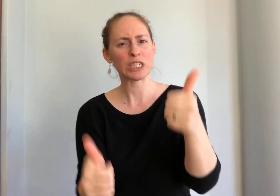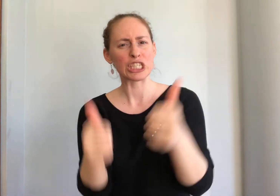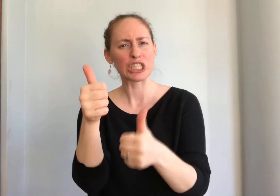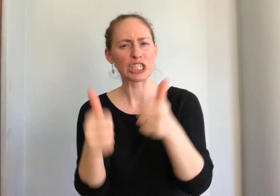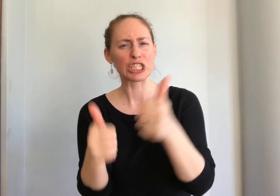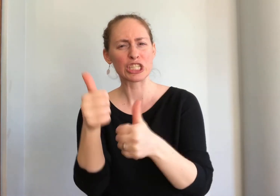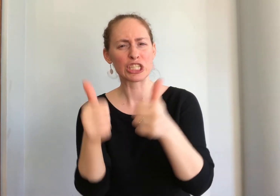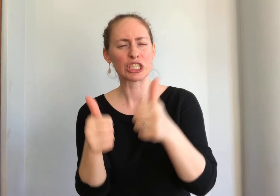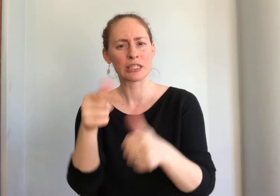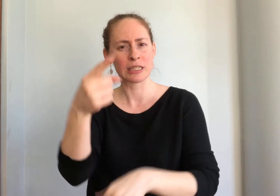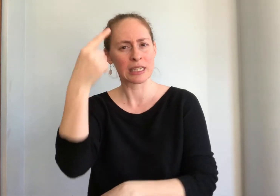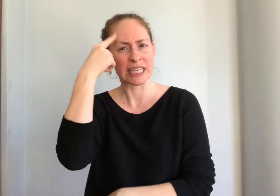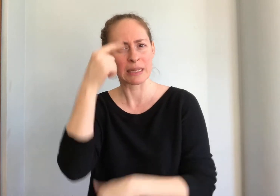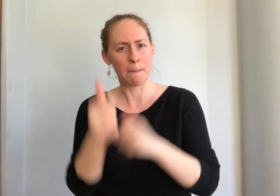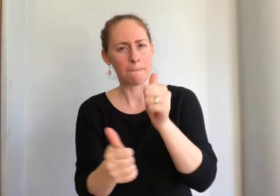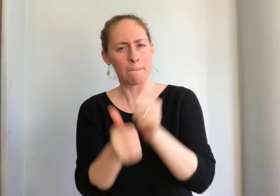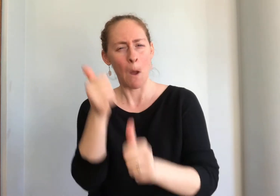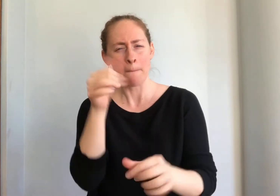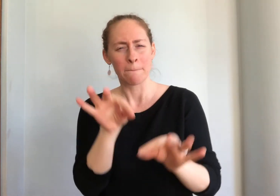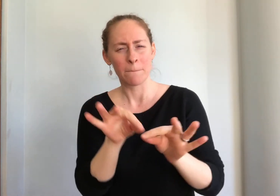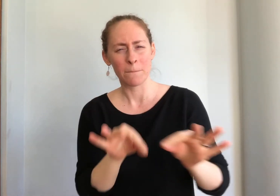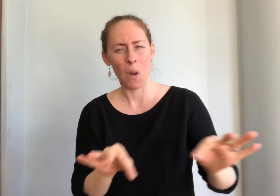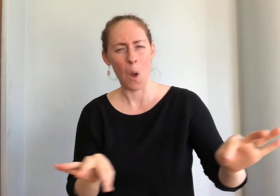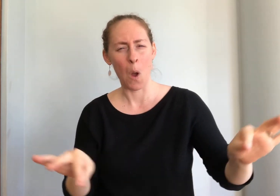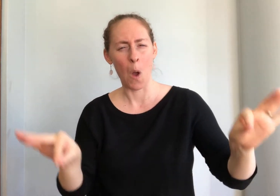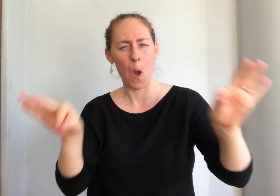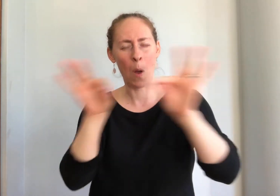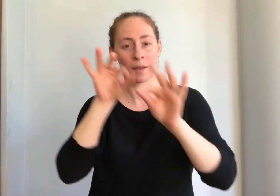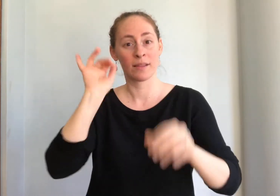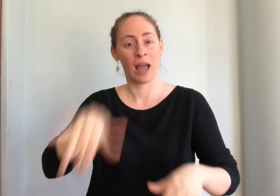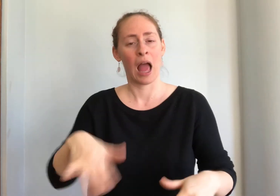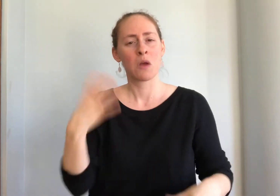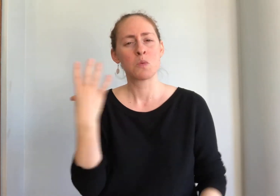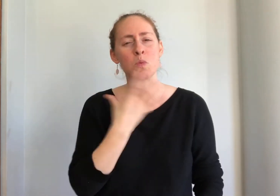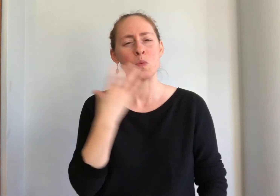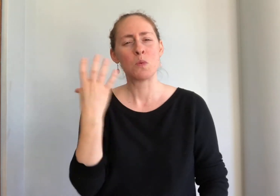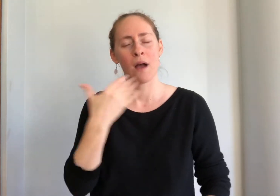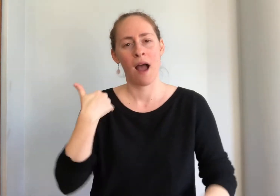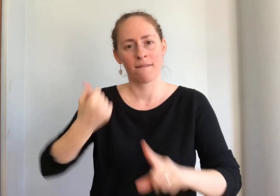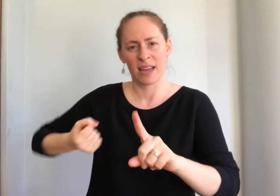Which part of the whole process will make